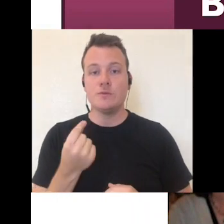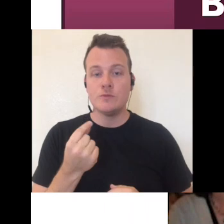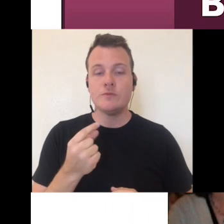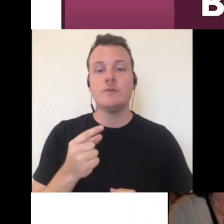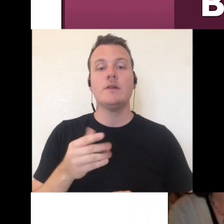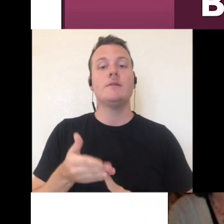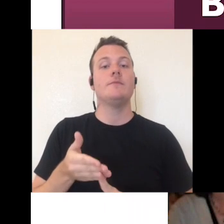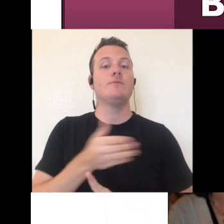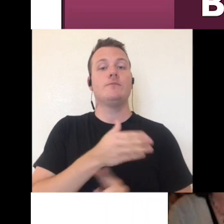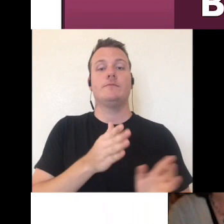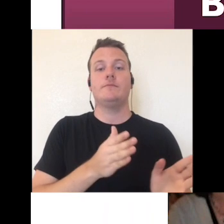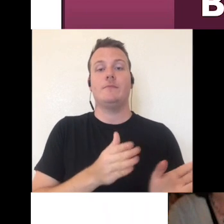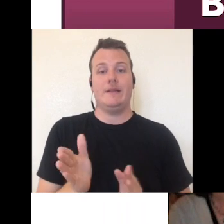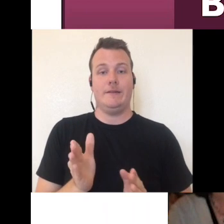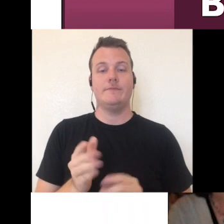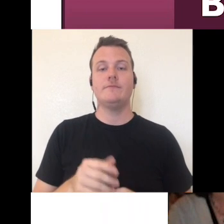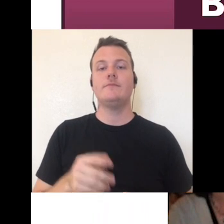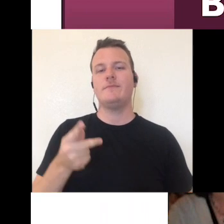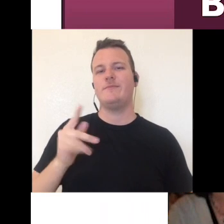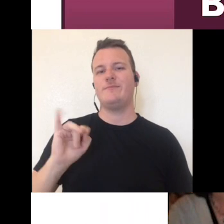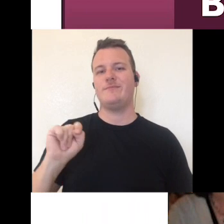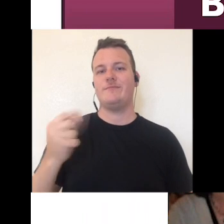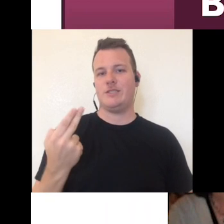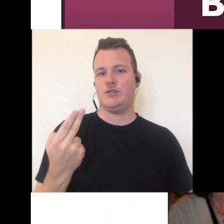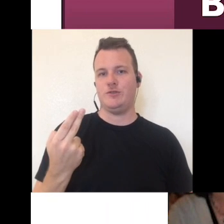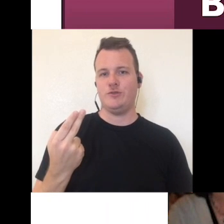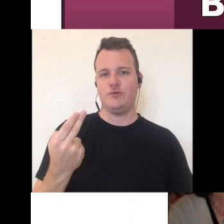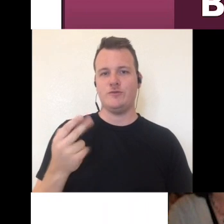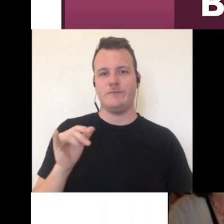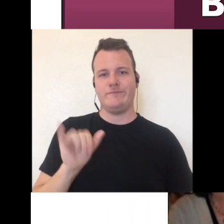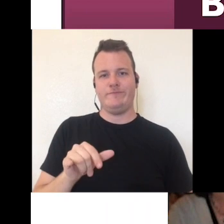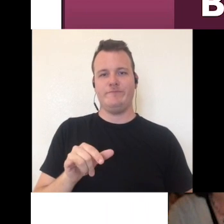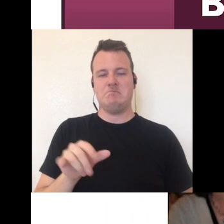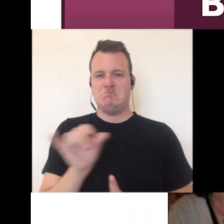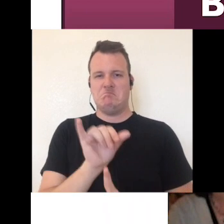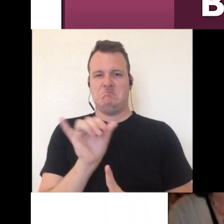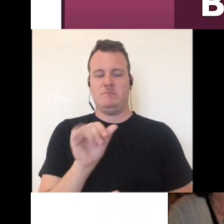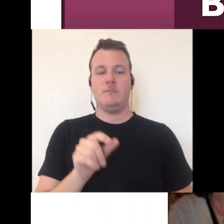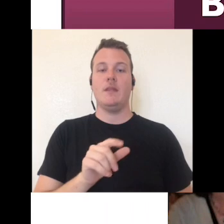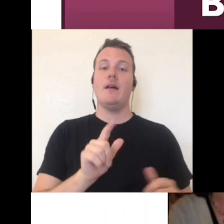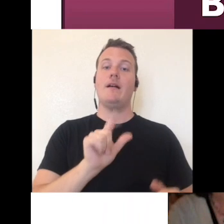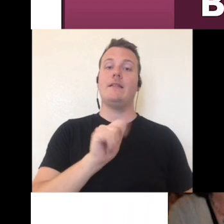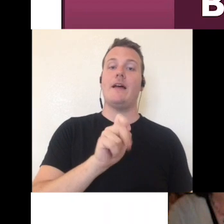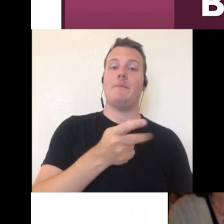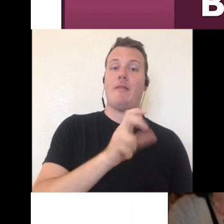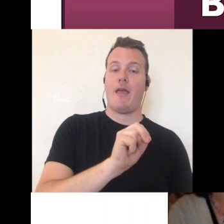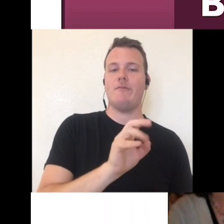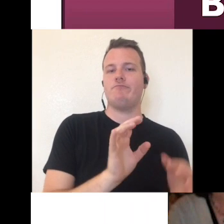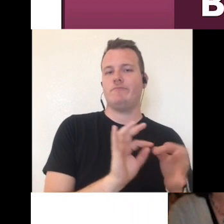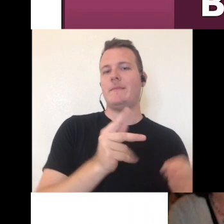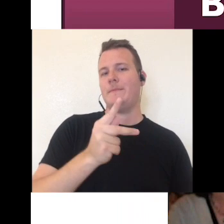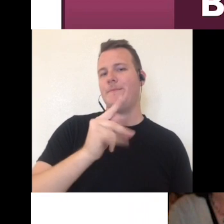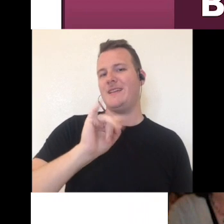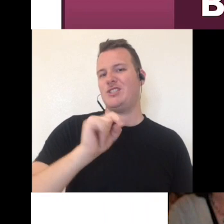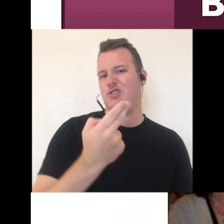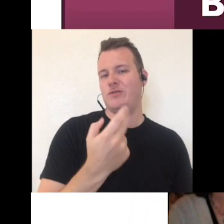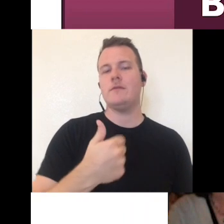square one is the pre-planning or the pitch that we use. And in Live Plan they